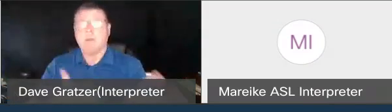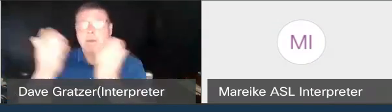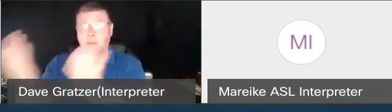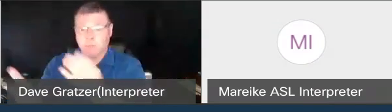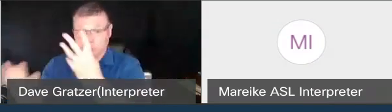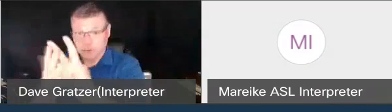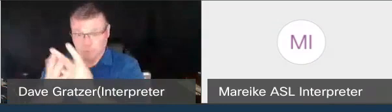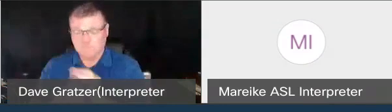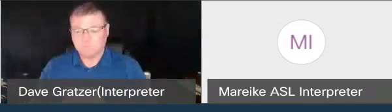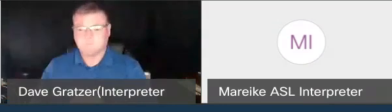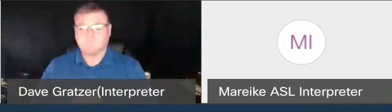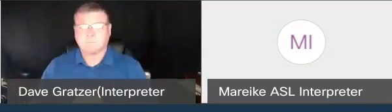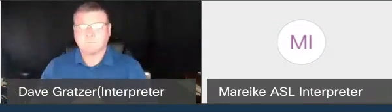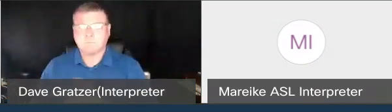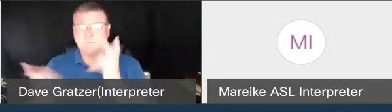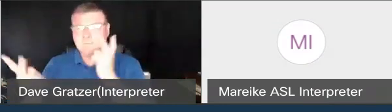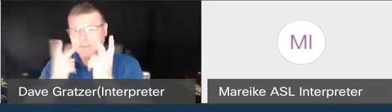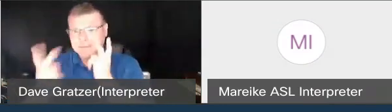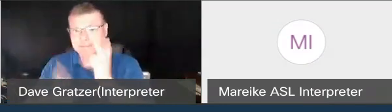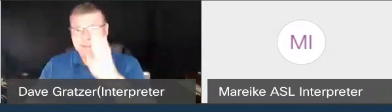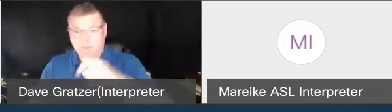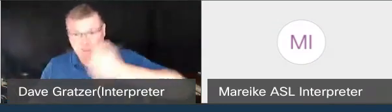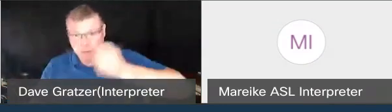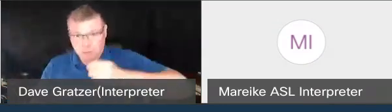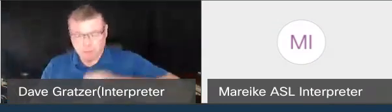they'll only get seen by the-- uh, by the judging of their arraignment.